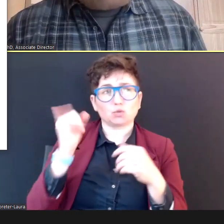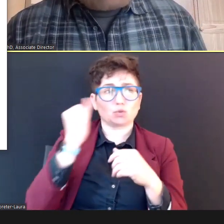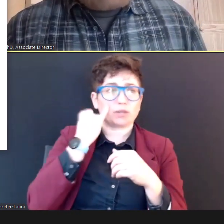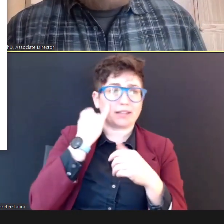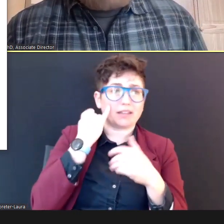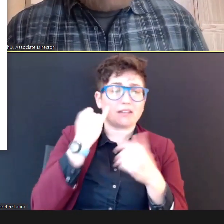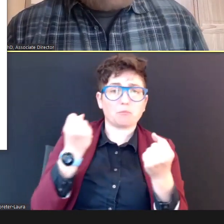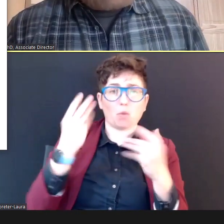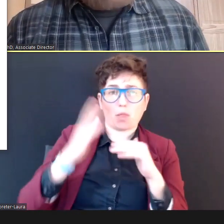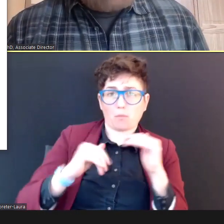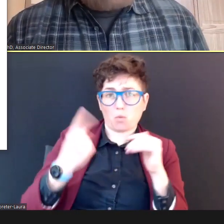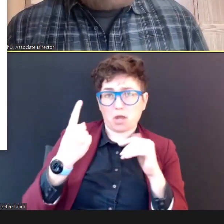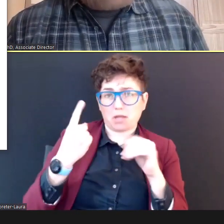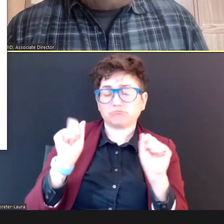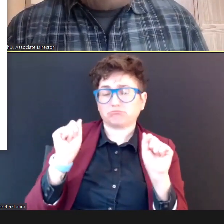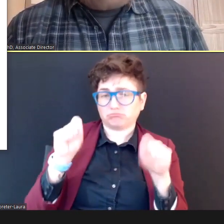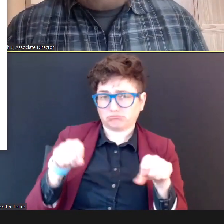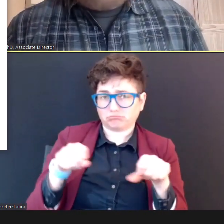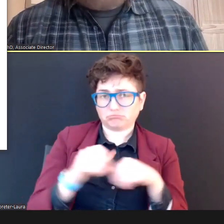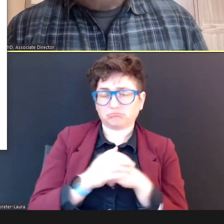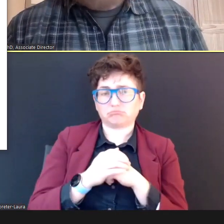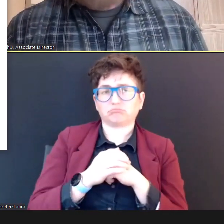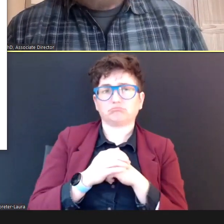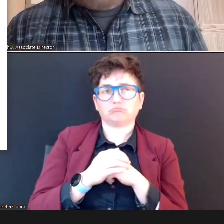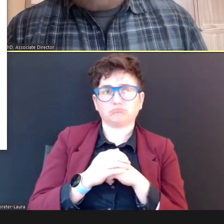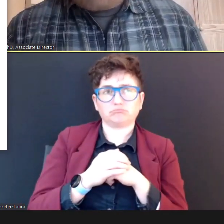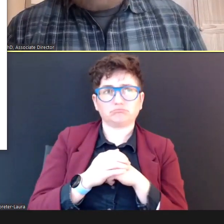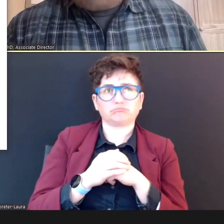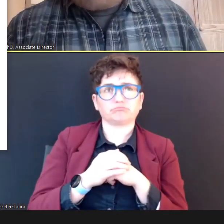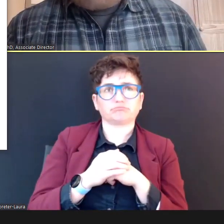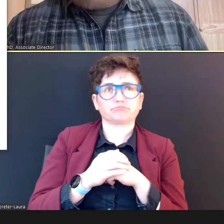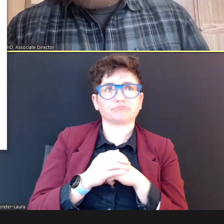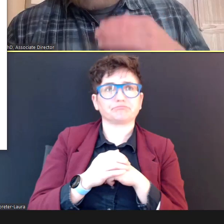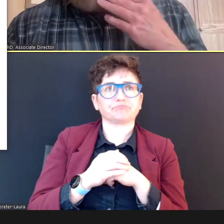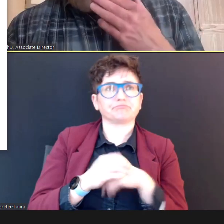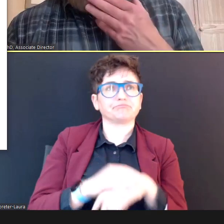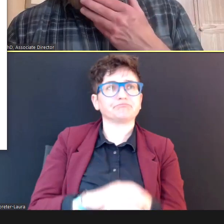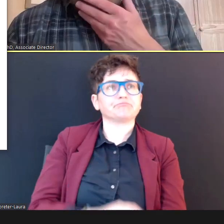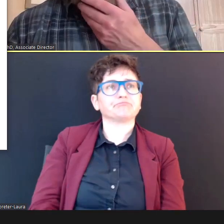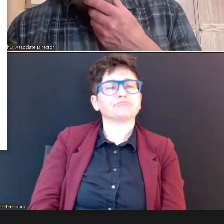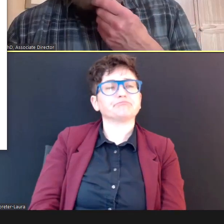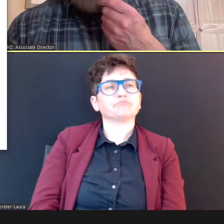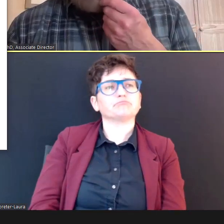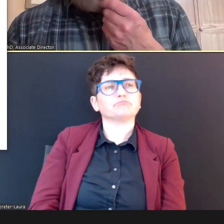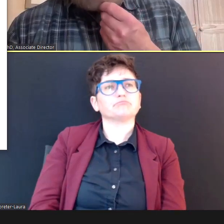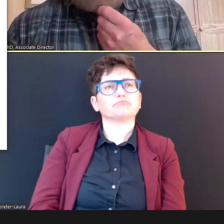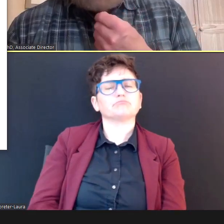that you you notice up